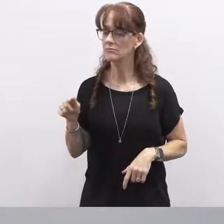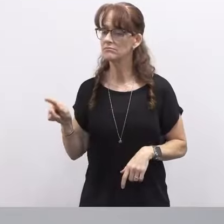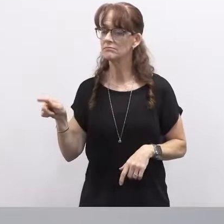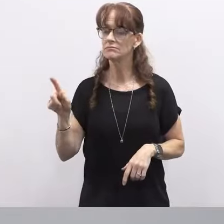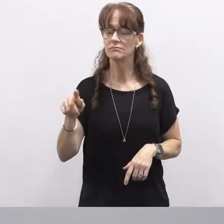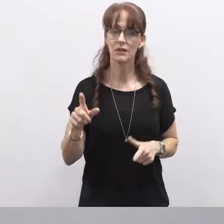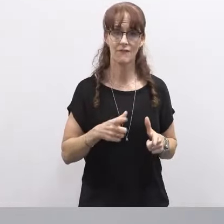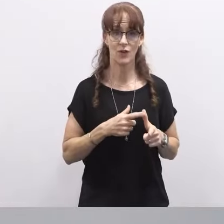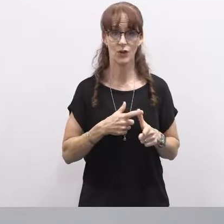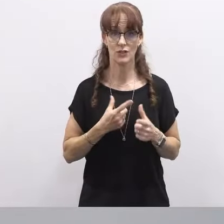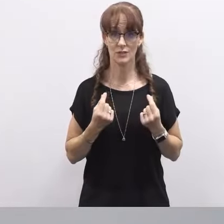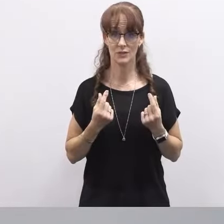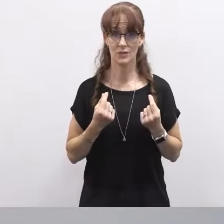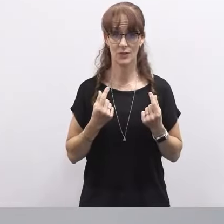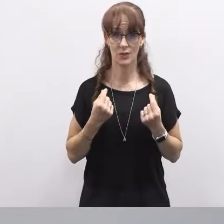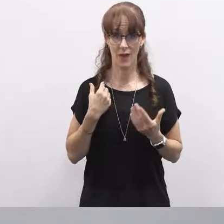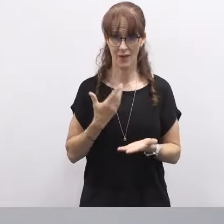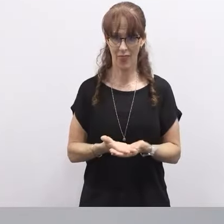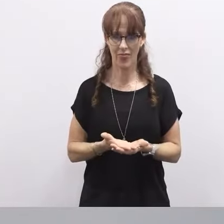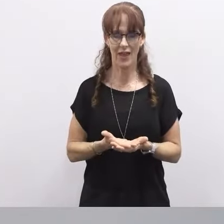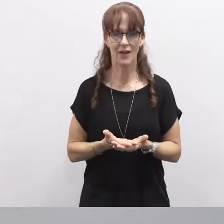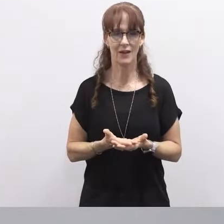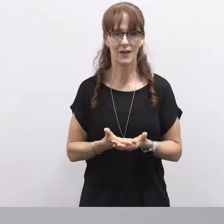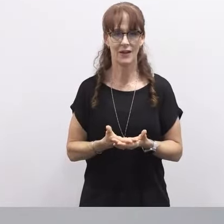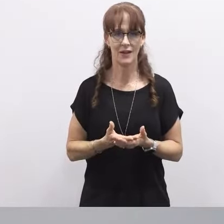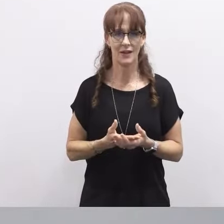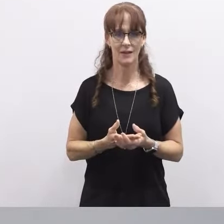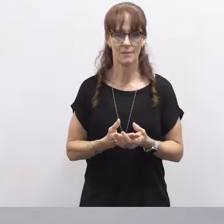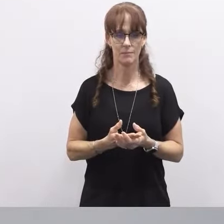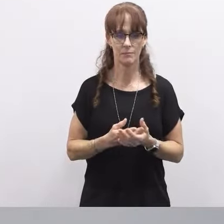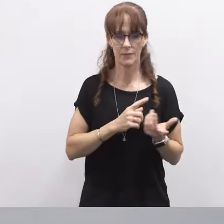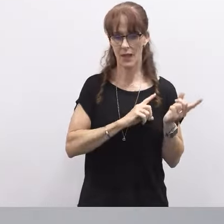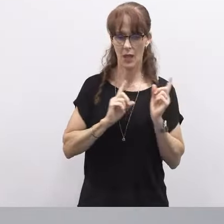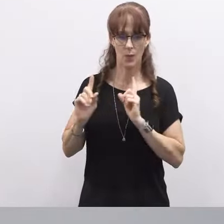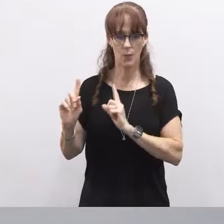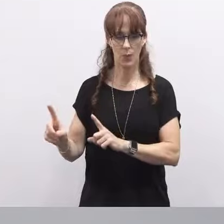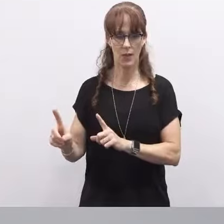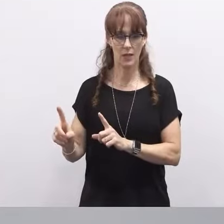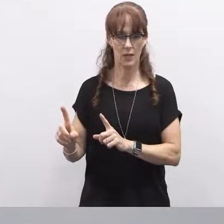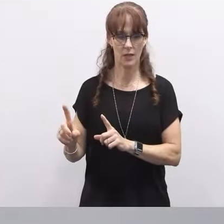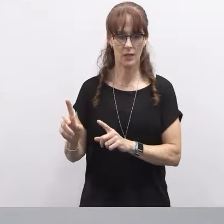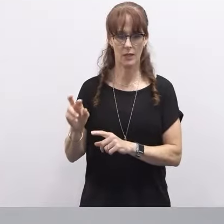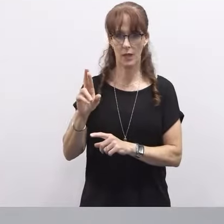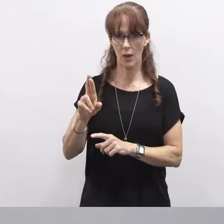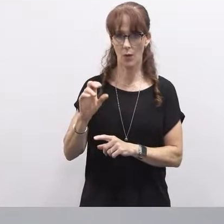First thing I did when I got there, James was to go to the redistricting group booth